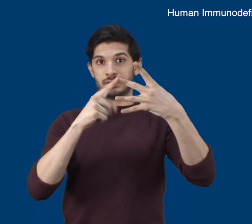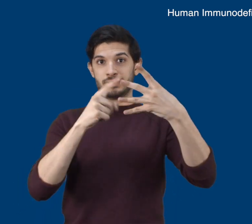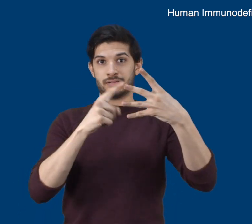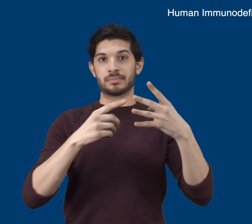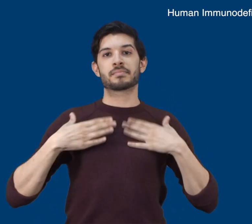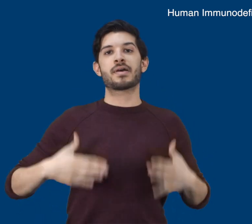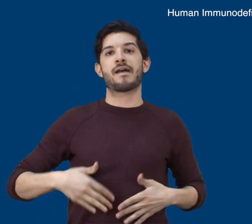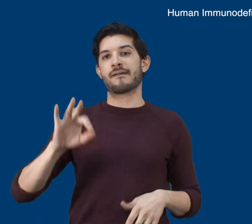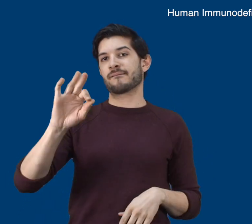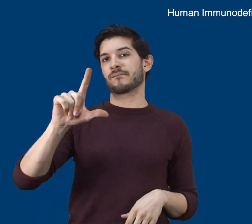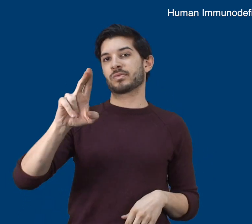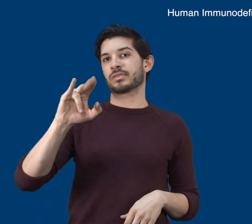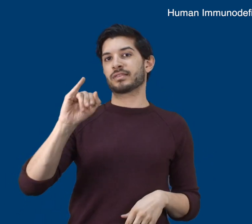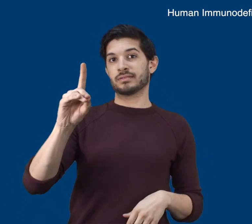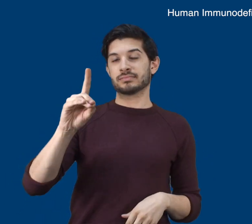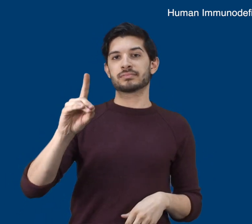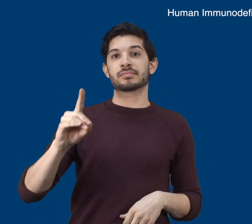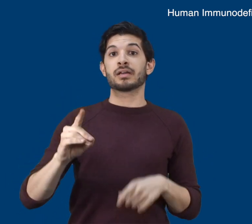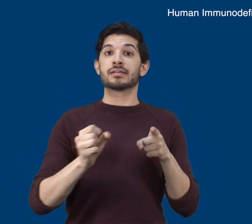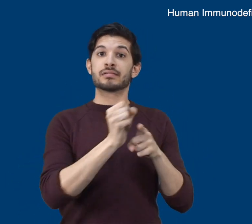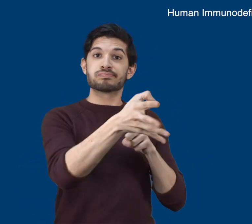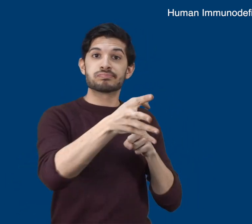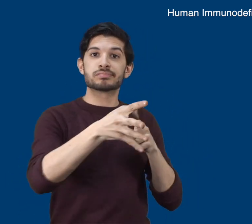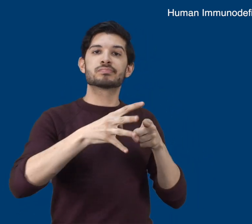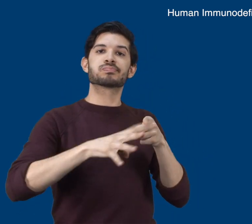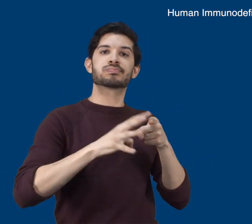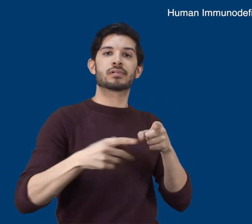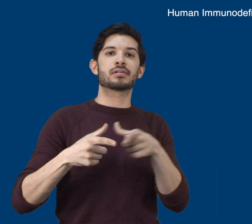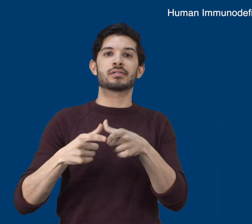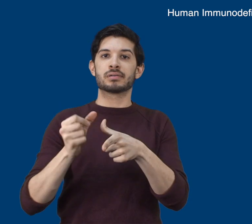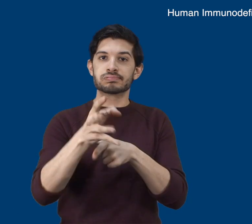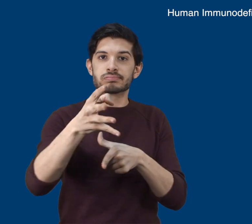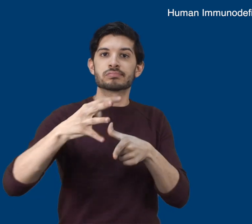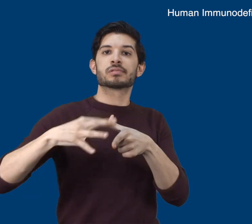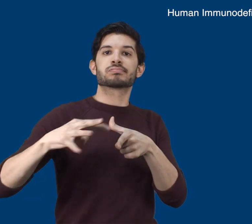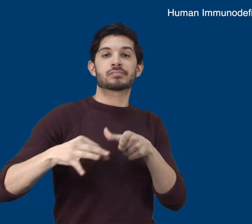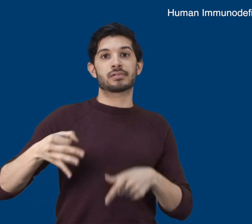2) Through contact with body fluids, such as cum or discharge from the penis or vagina,